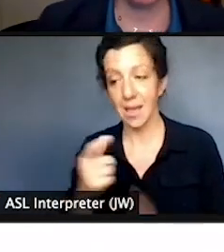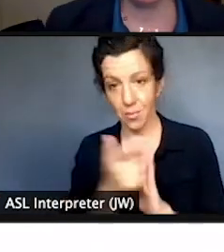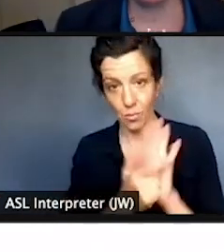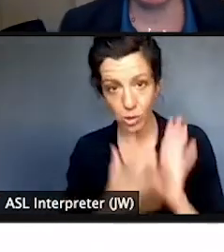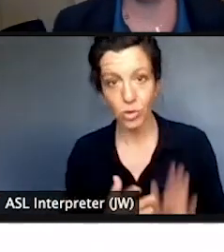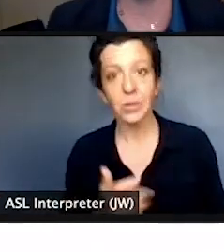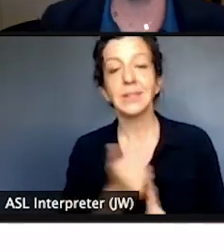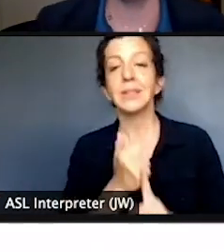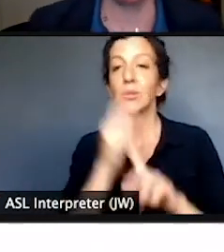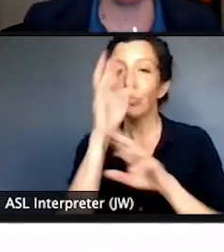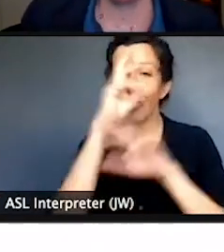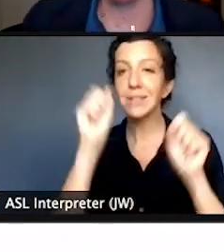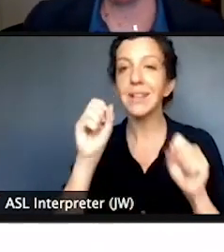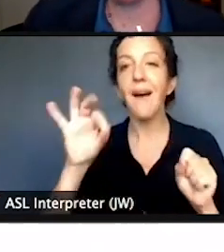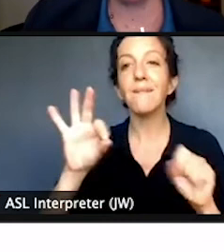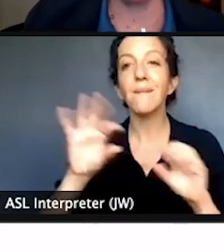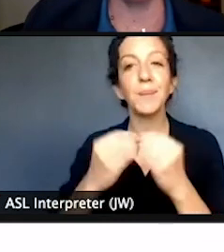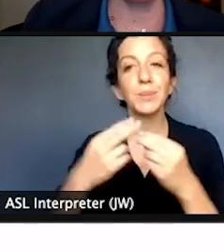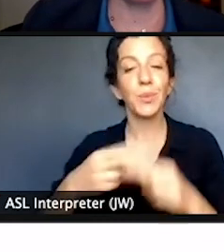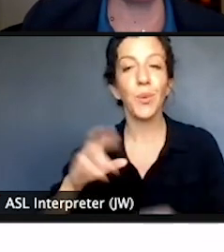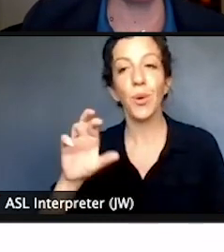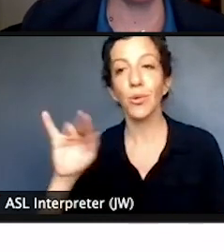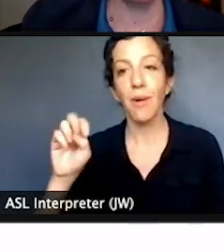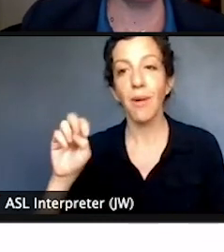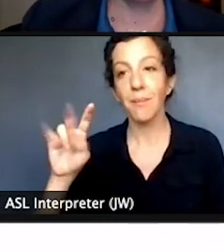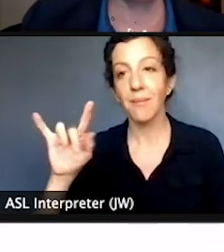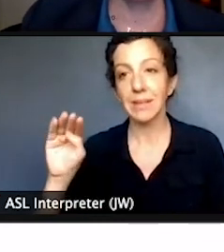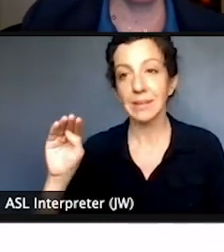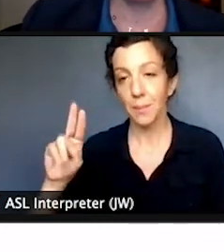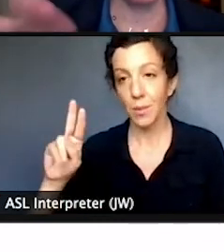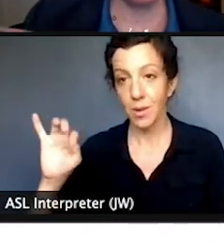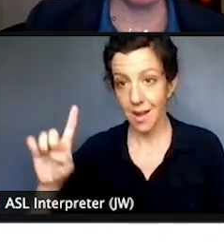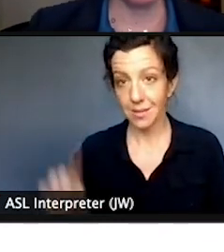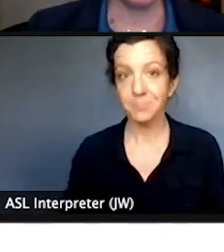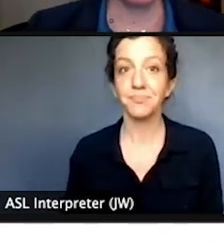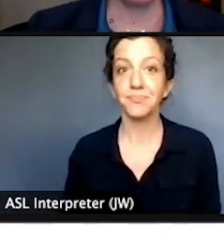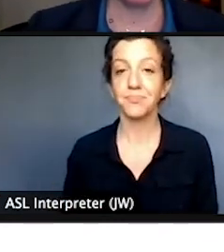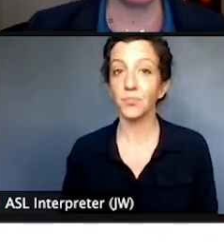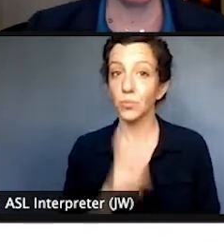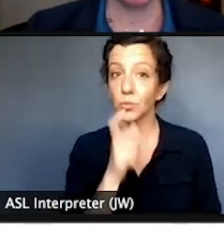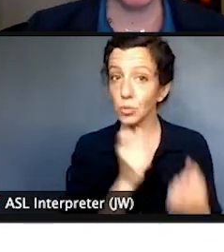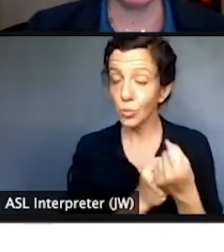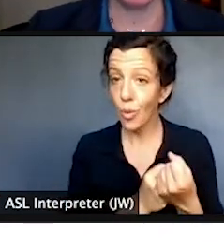and Governor Brown's committee actually also puts a little bit of money into that one. And so we have more money being spent in opposition.